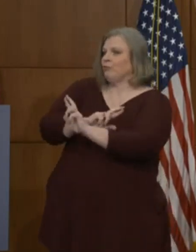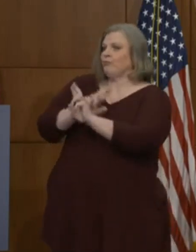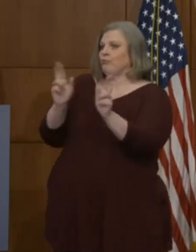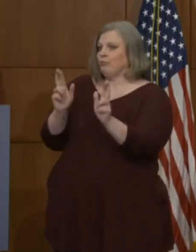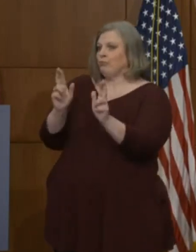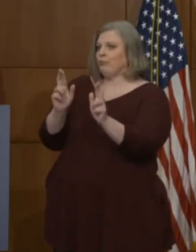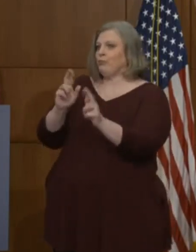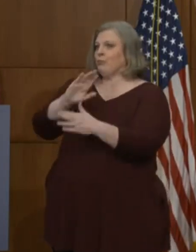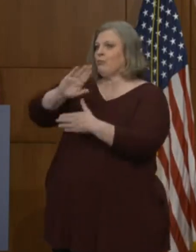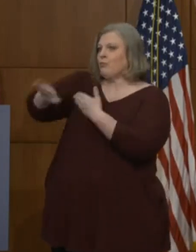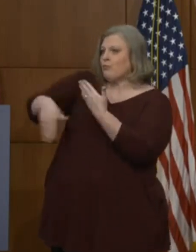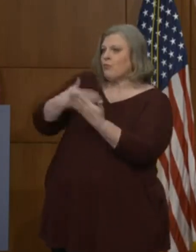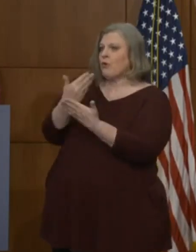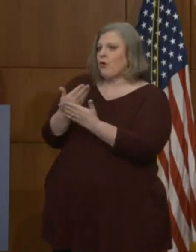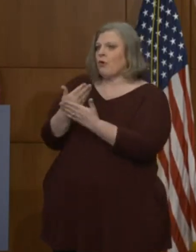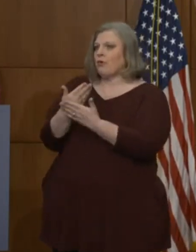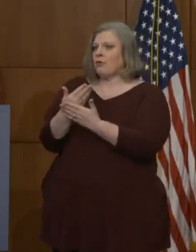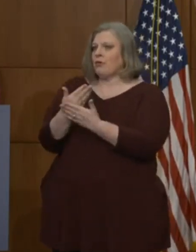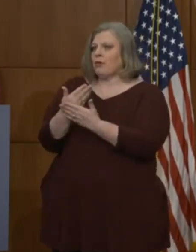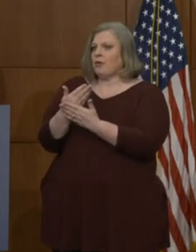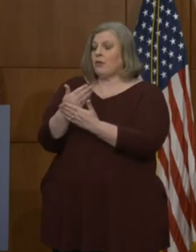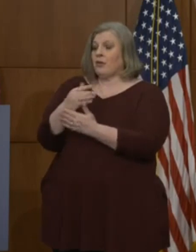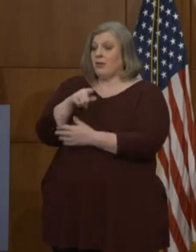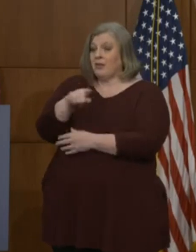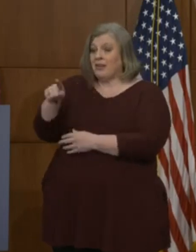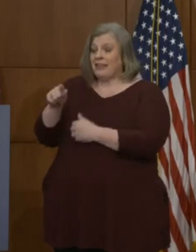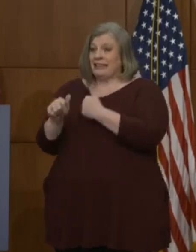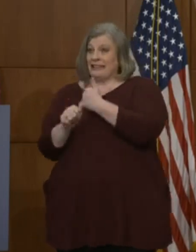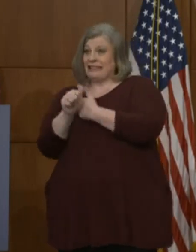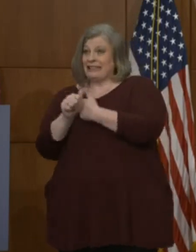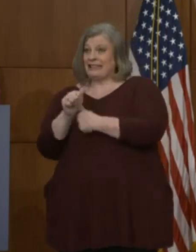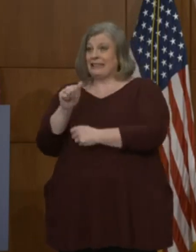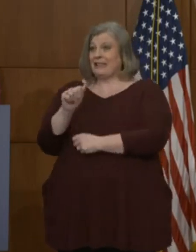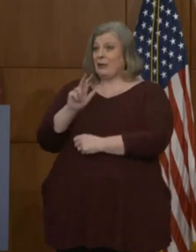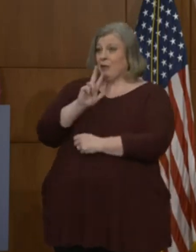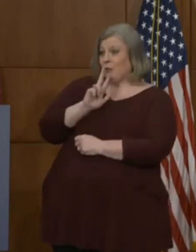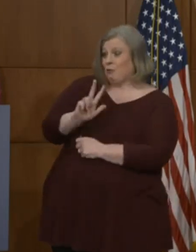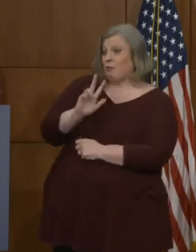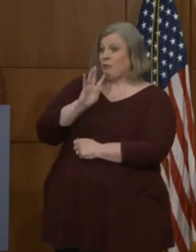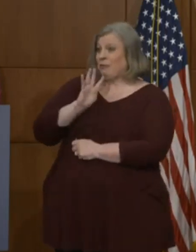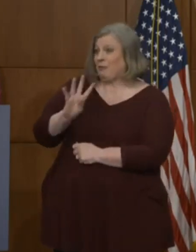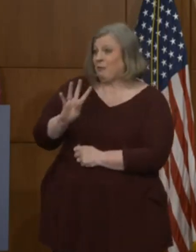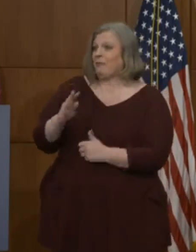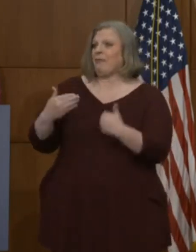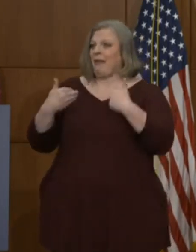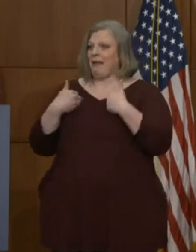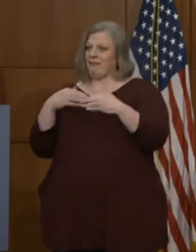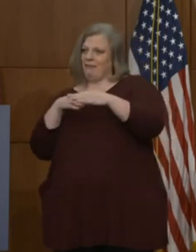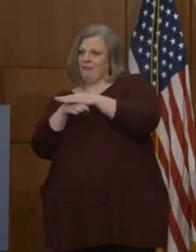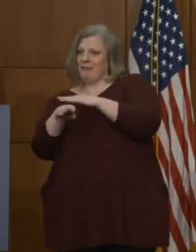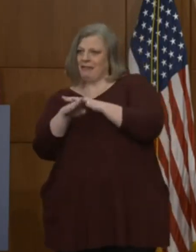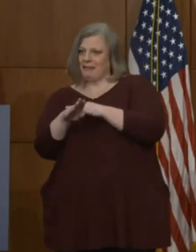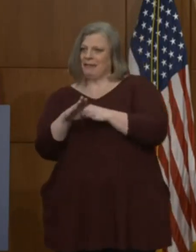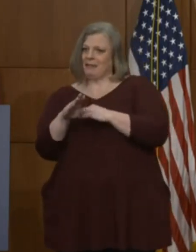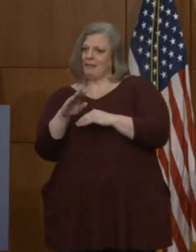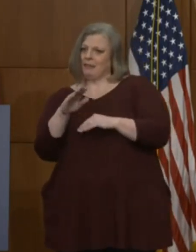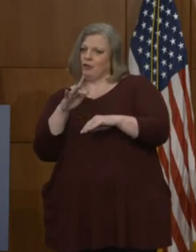WE WERE ON TARGET. TO ENSURE THAT ALL AT RISK THREE AND FOUR THAT ALL AT RISK THREE AND FOUR YEAR OLDS HAD ACCESS TO EARLY YEAR OLDS HAD ACCESS TO EARLY CHILDHOOD EDUCATION IN OUR